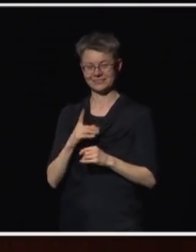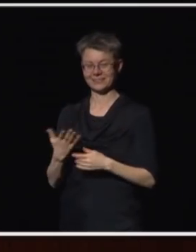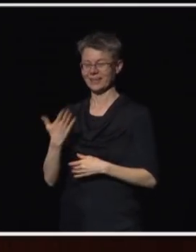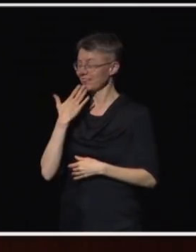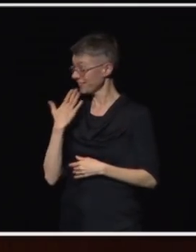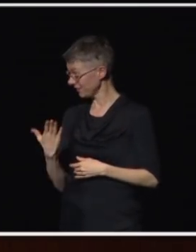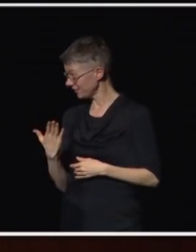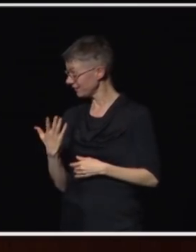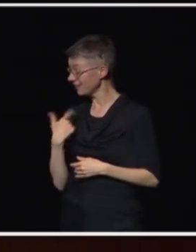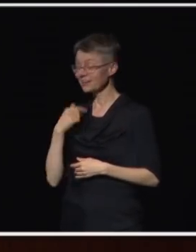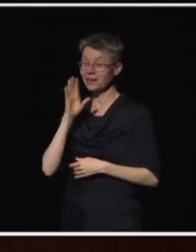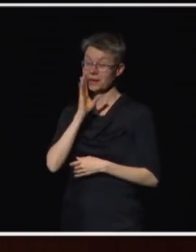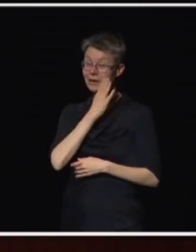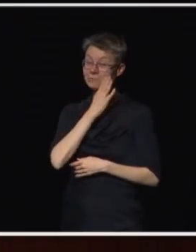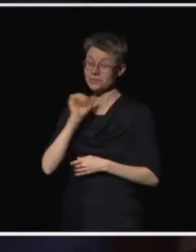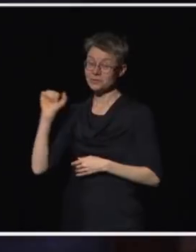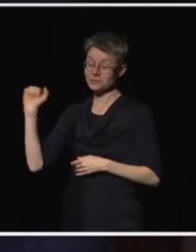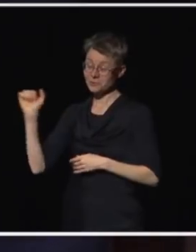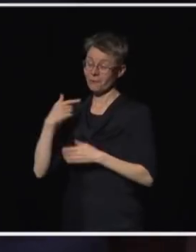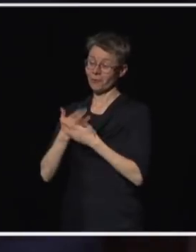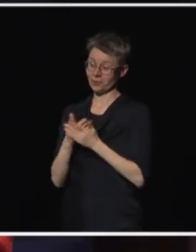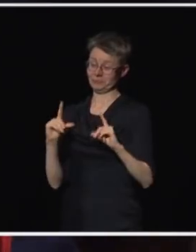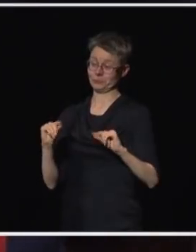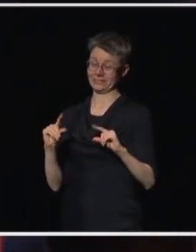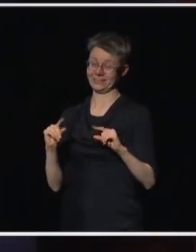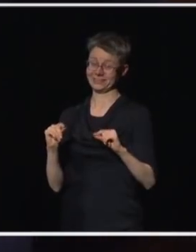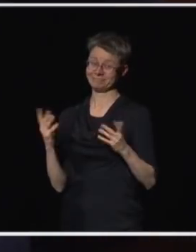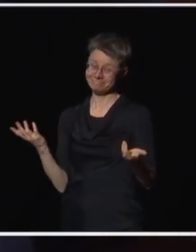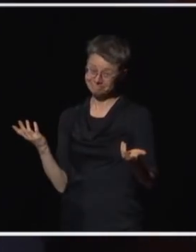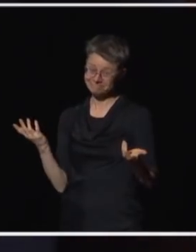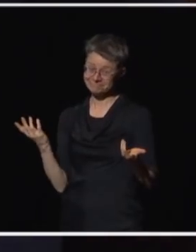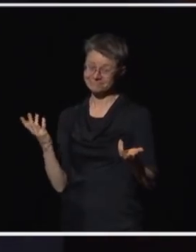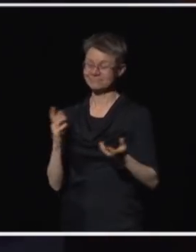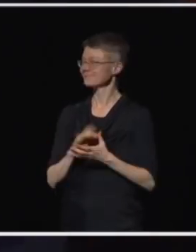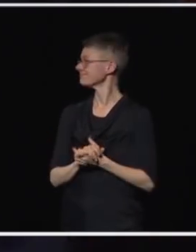and I miss your presence on Twitter very much. Hmm. You should be happy I'm gone.